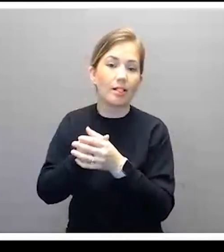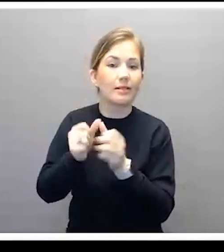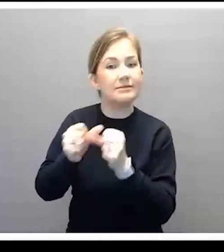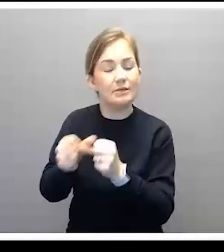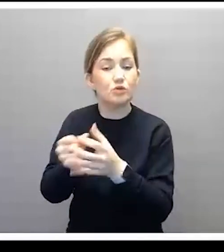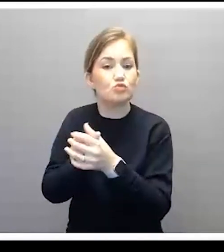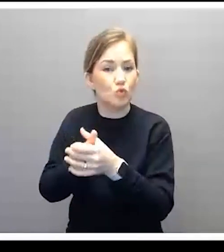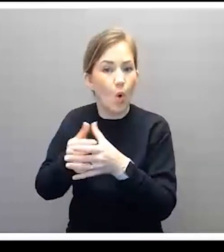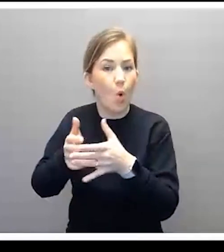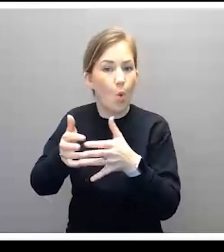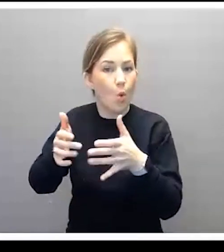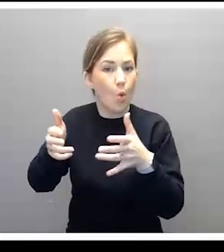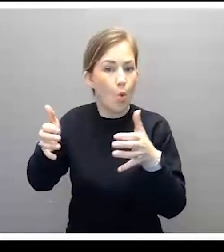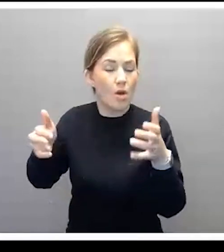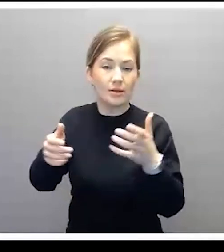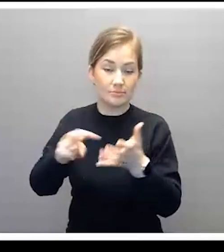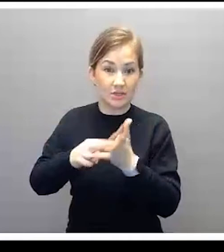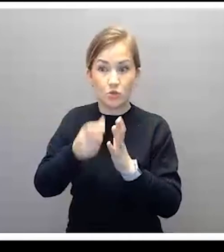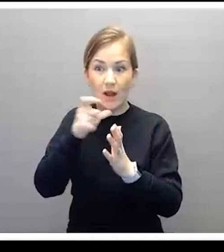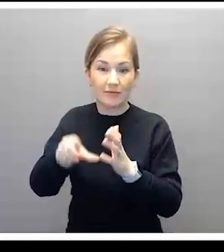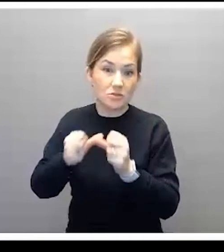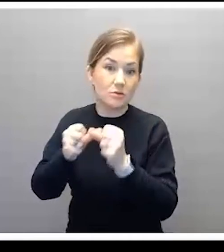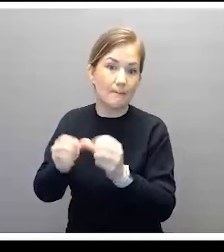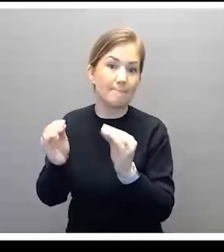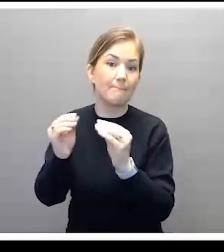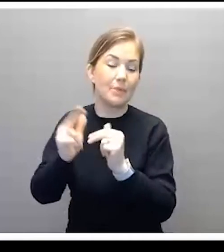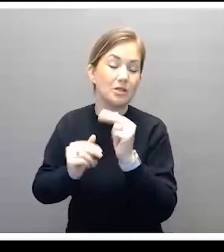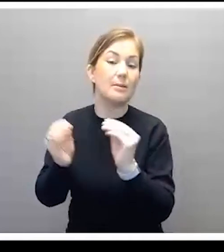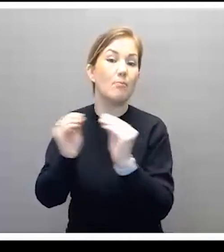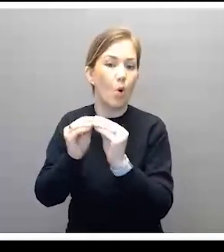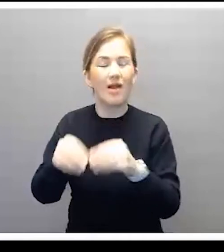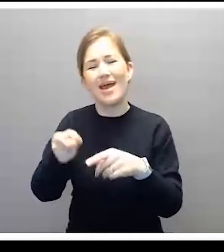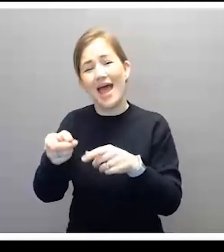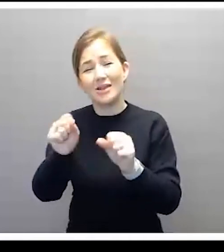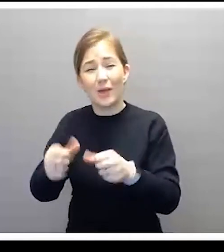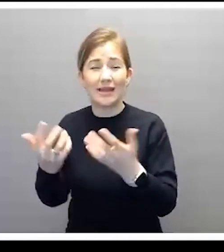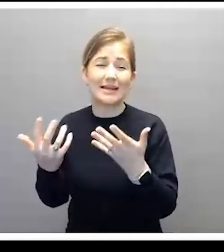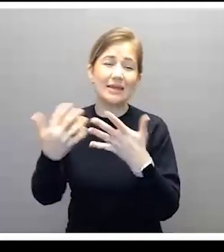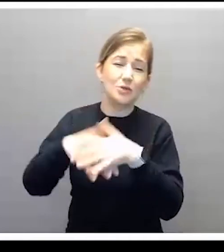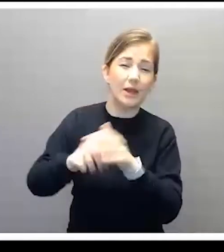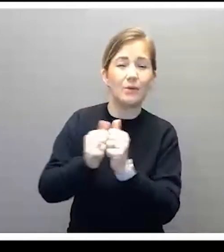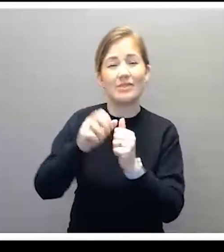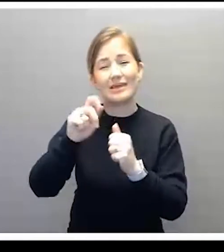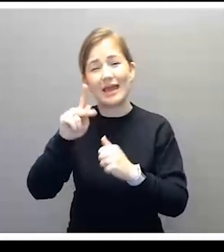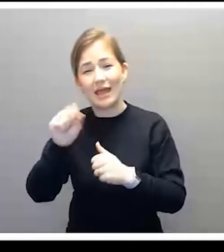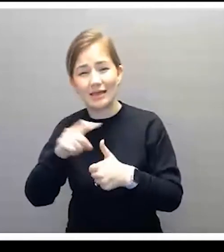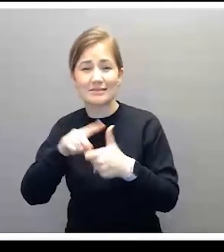So you don't have to keep building more file systems. And it has the integrations with EKS, ECS,